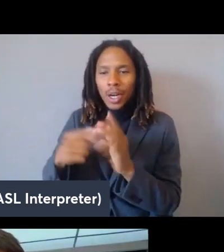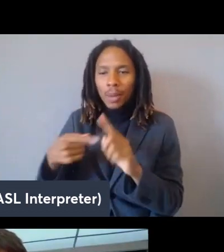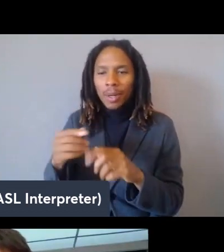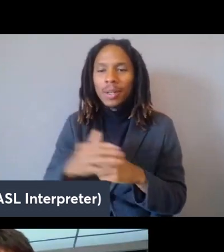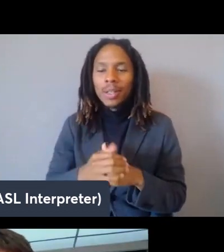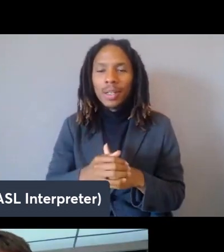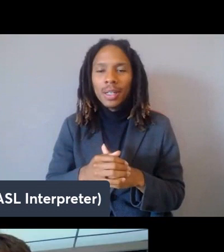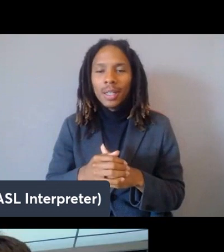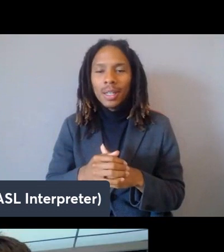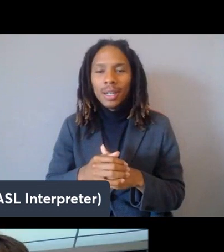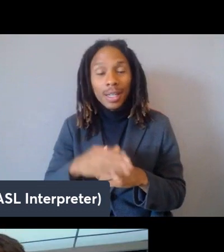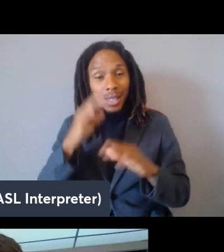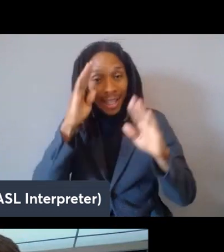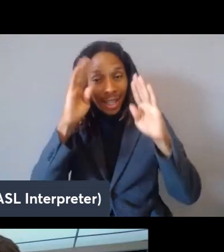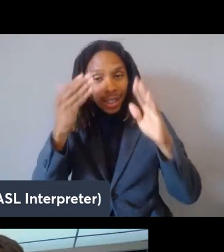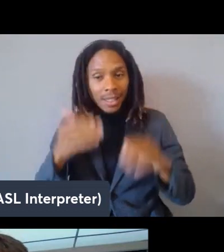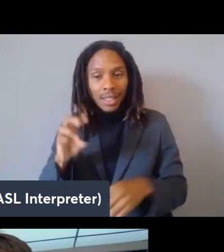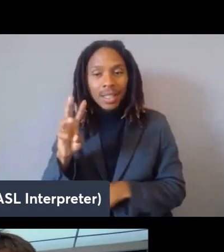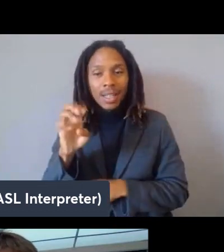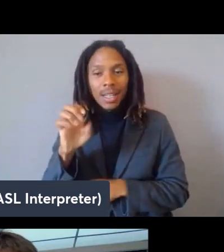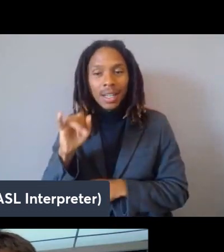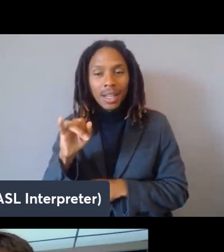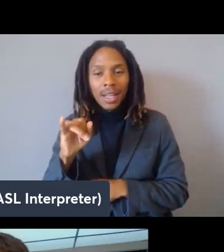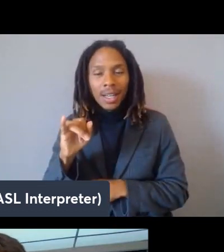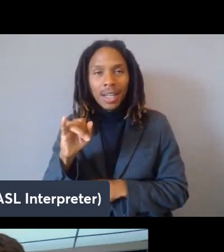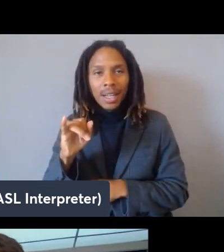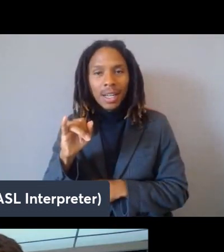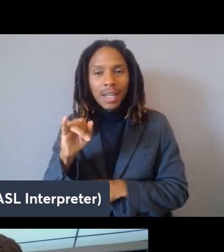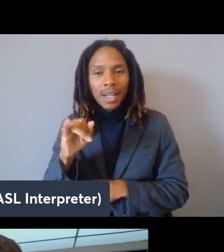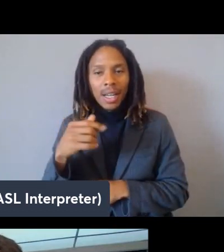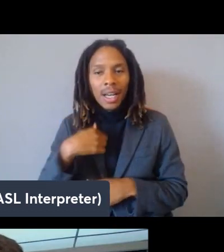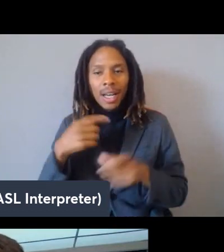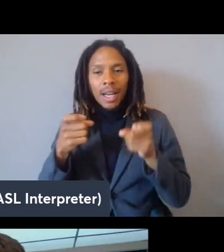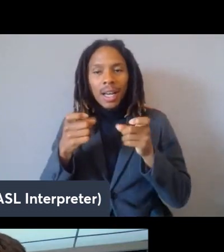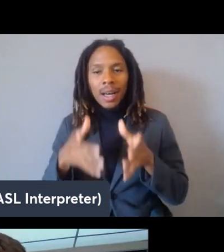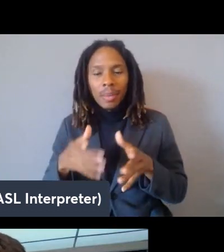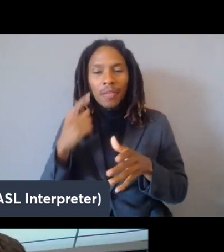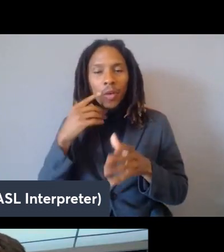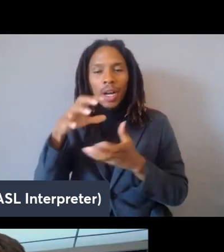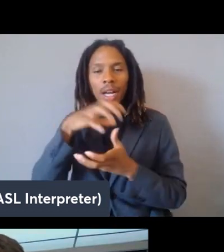Hello everyone, my name Wei. I'm the Manager of CloudFormation's Texas team.